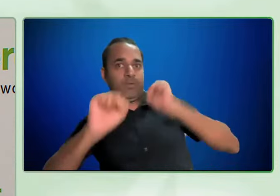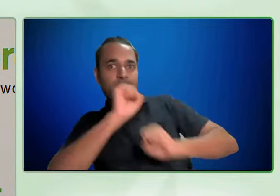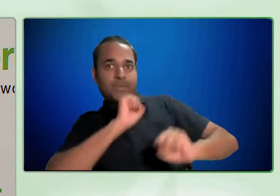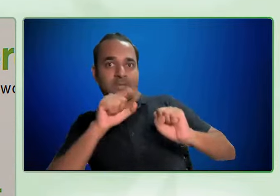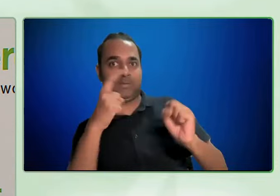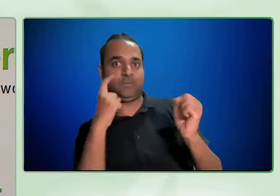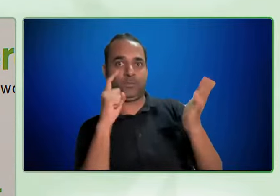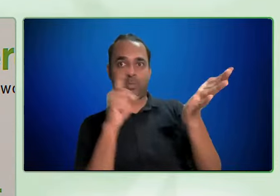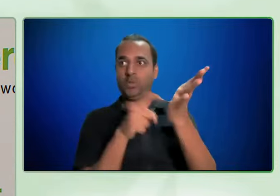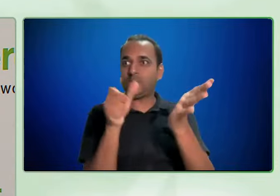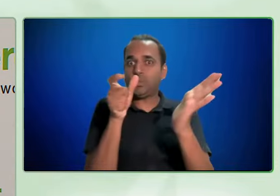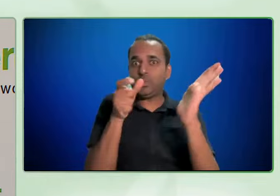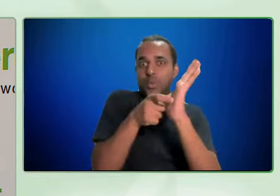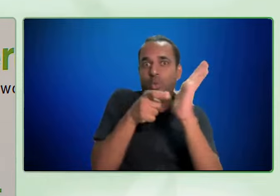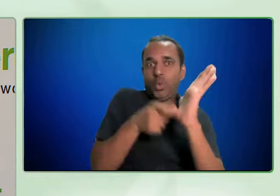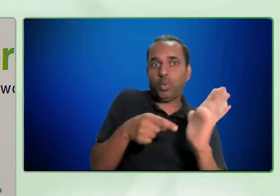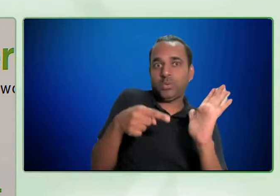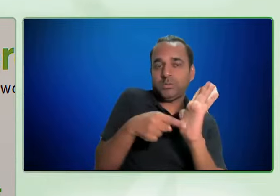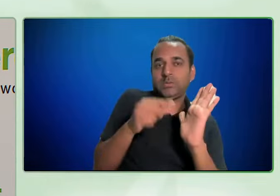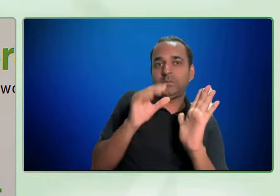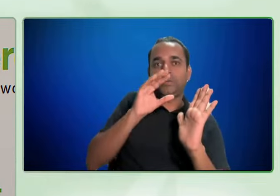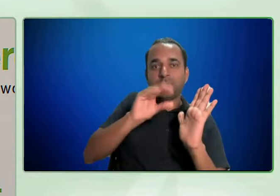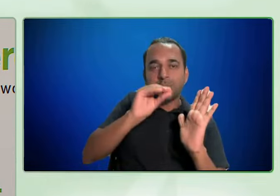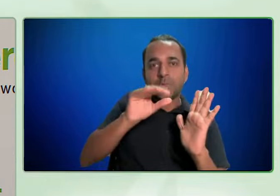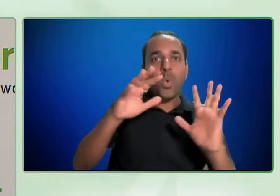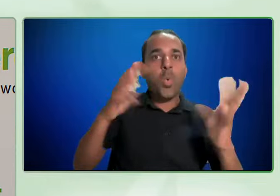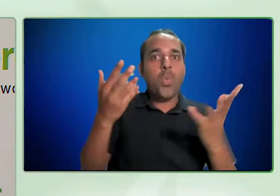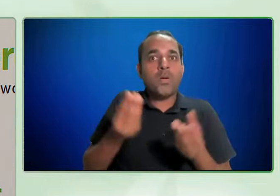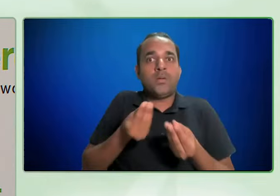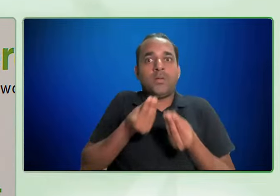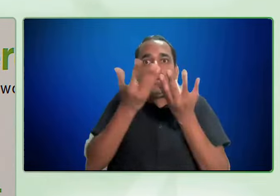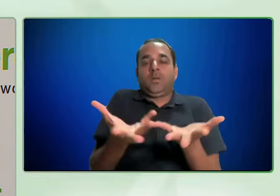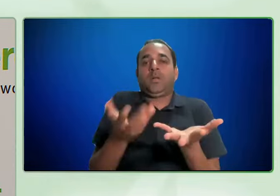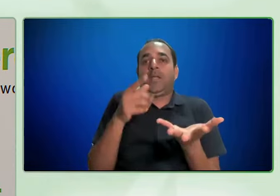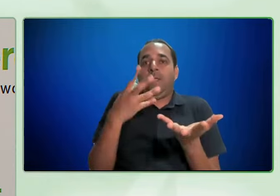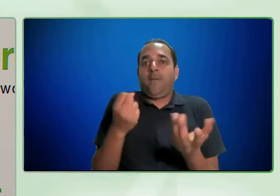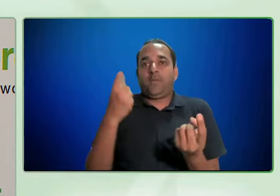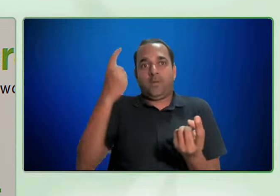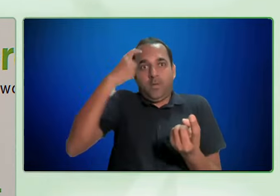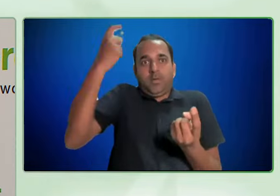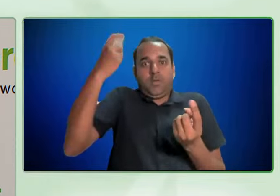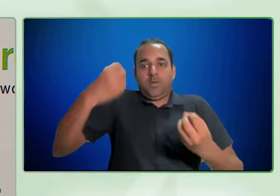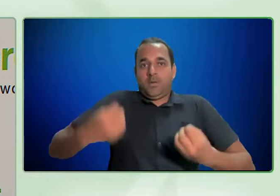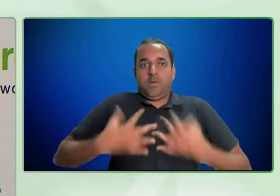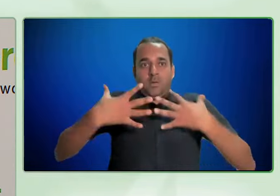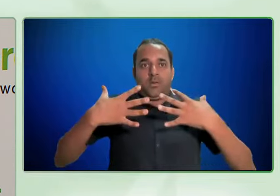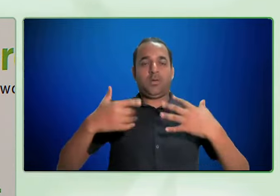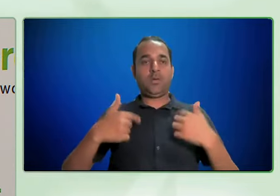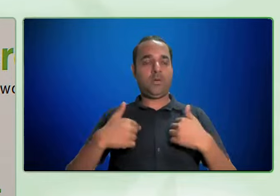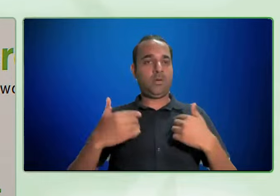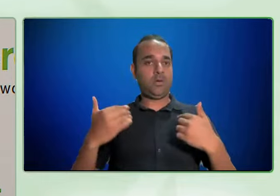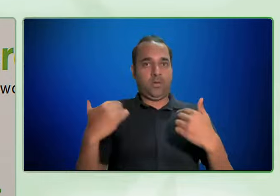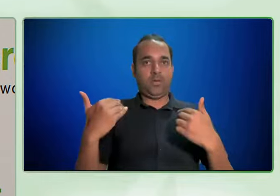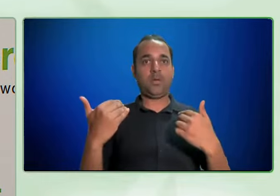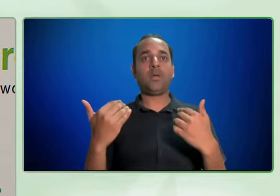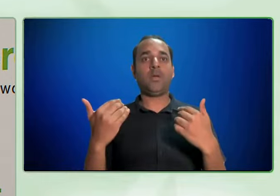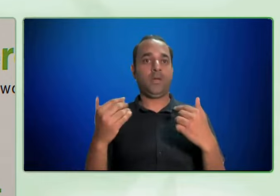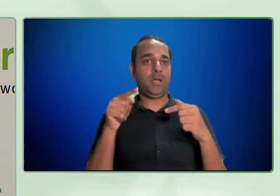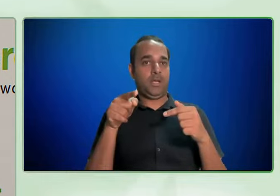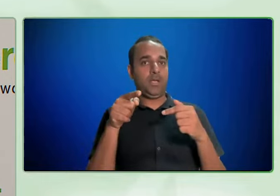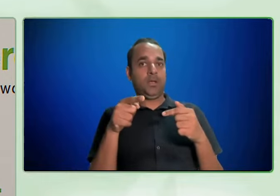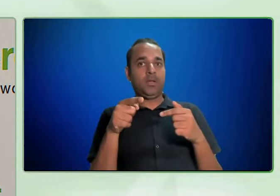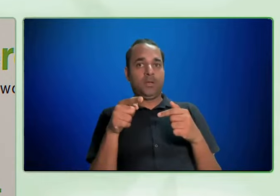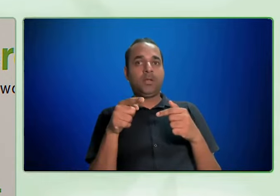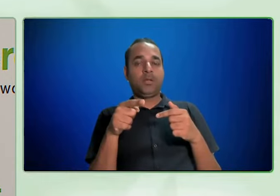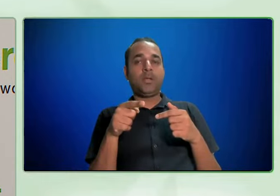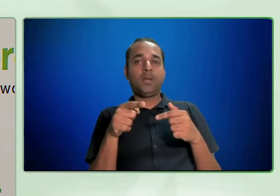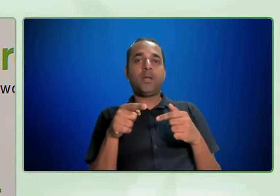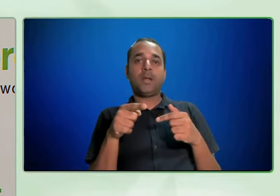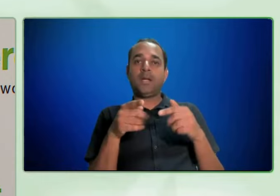and warning exposed the interface to the devices and messages to the human computer interface.